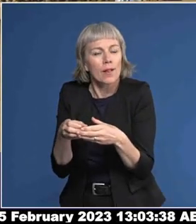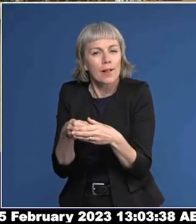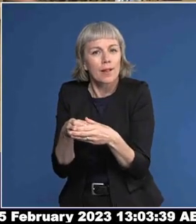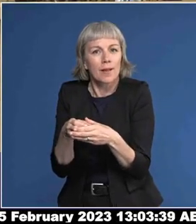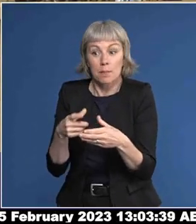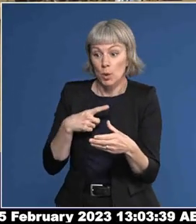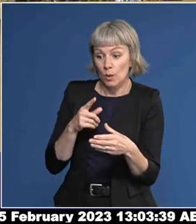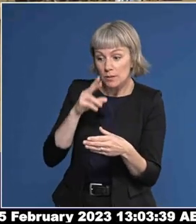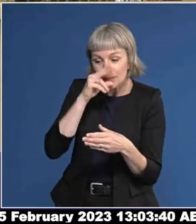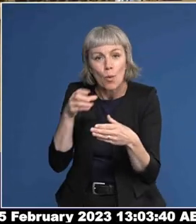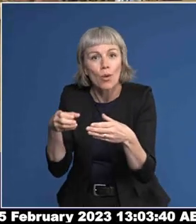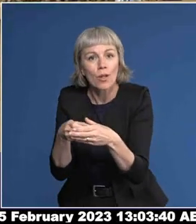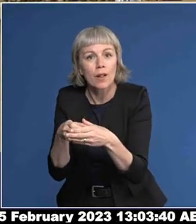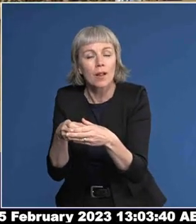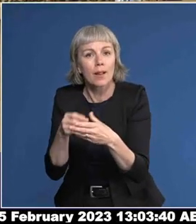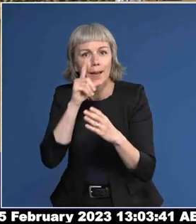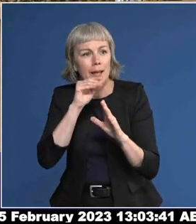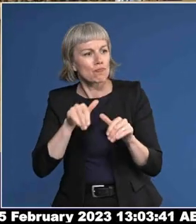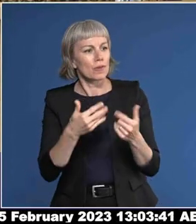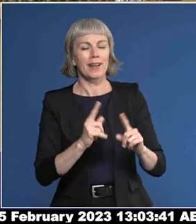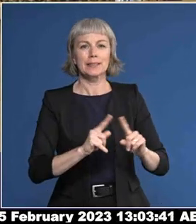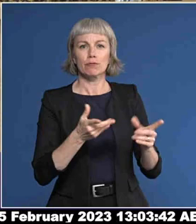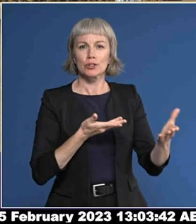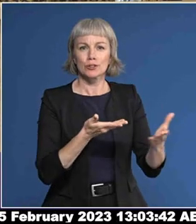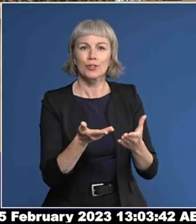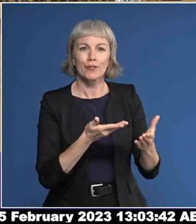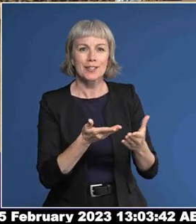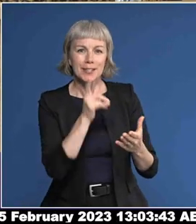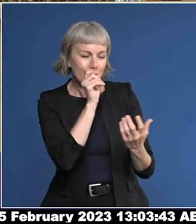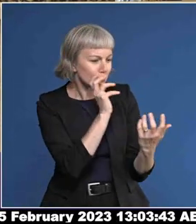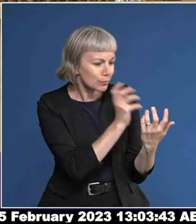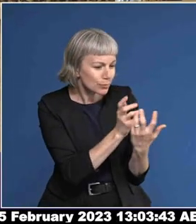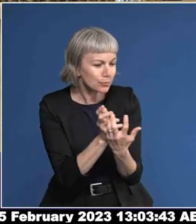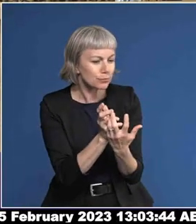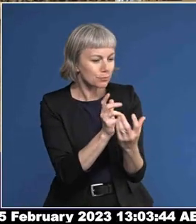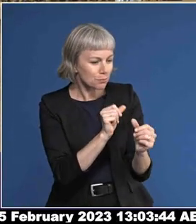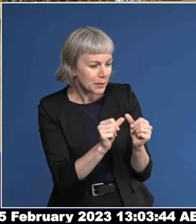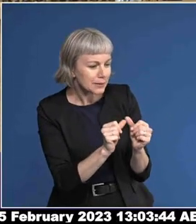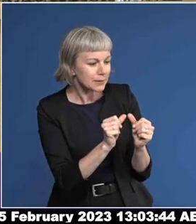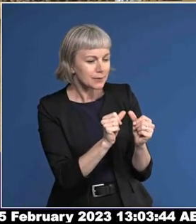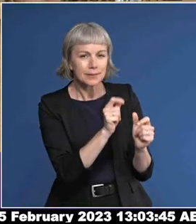And that's that proximity to participants, to their families, to be approachable and to